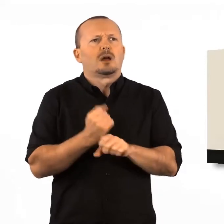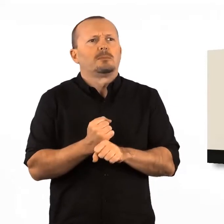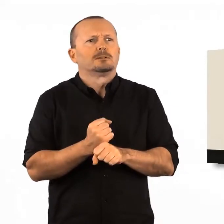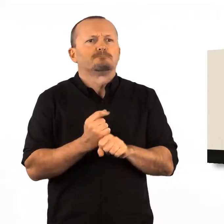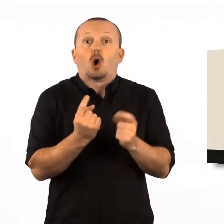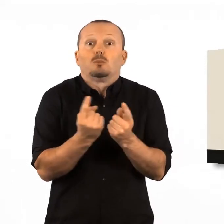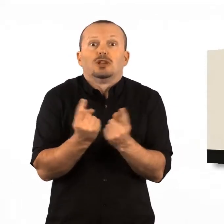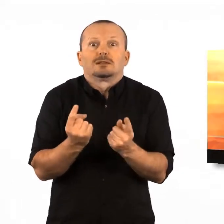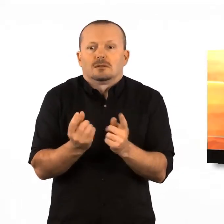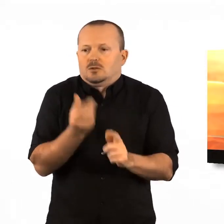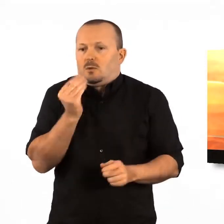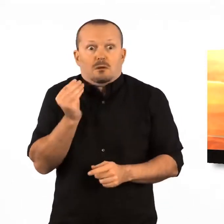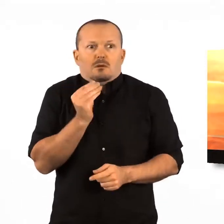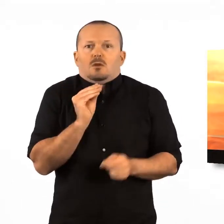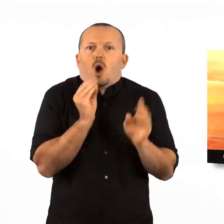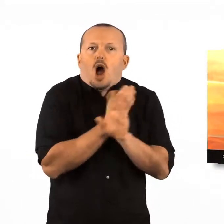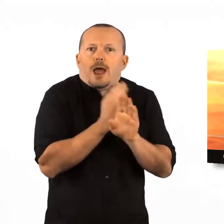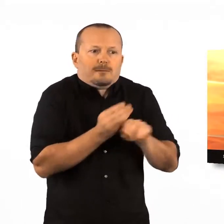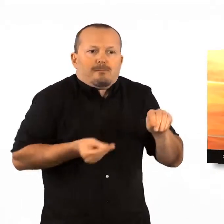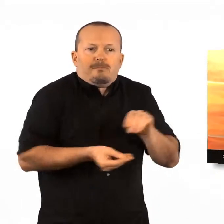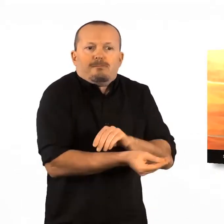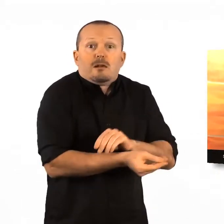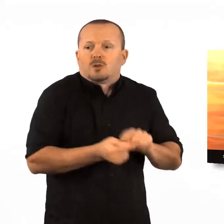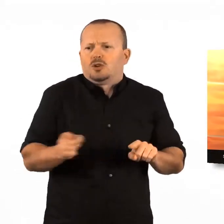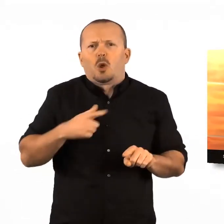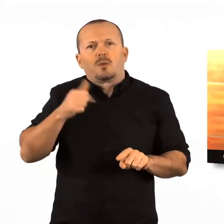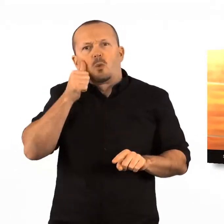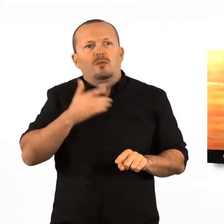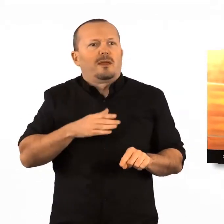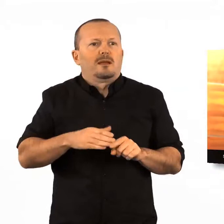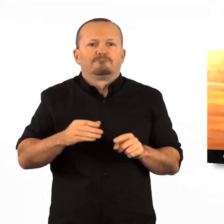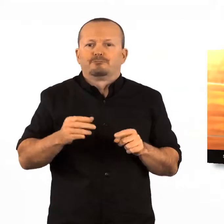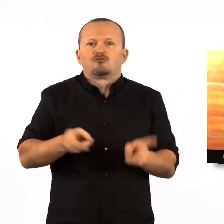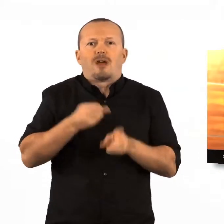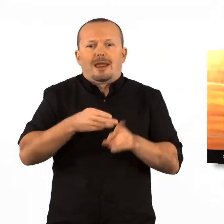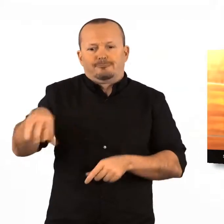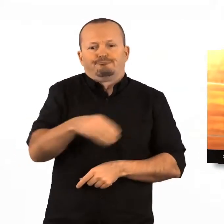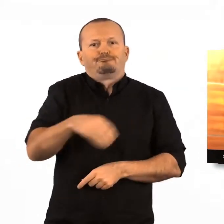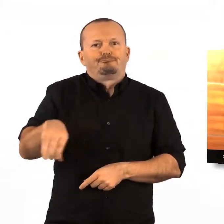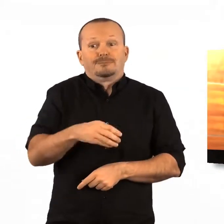hiding objects, so you know they’re going to want the Thomas the Tank Engine train so